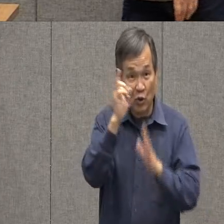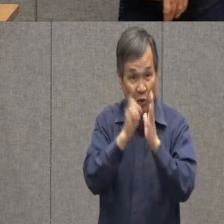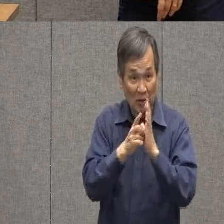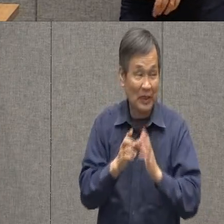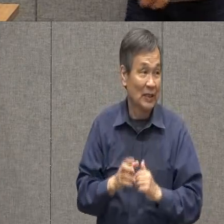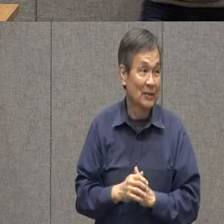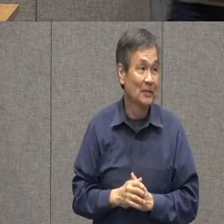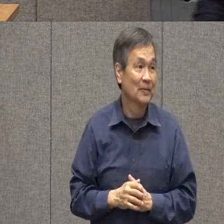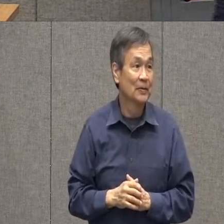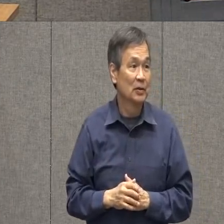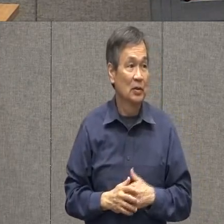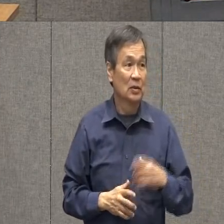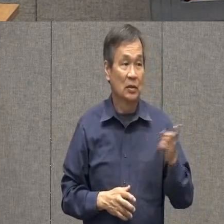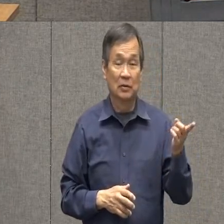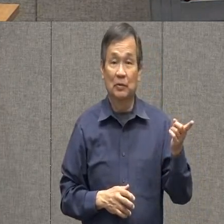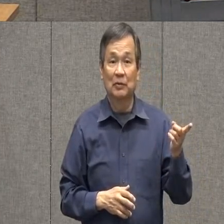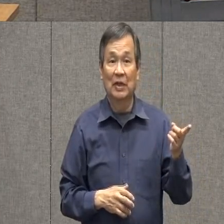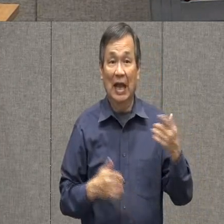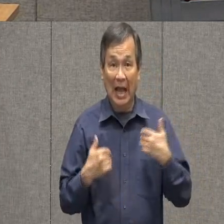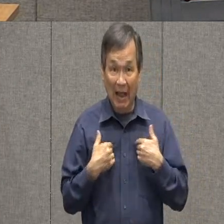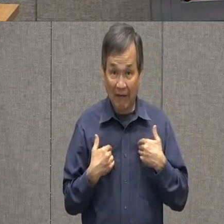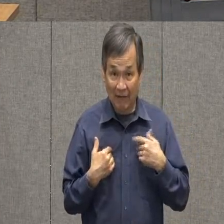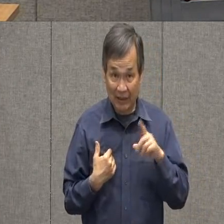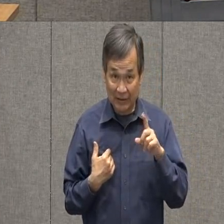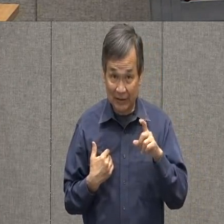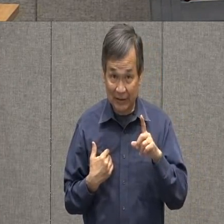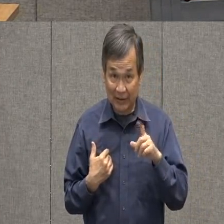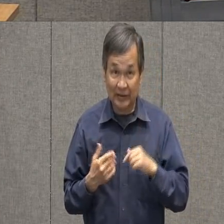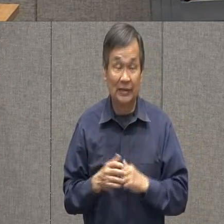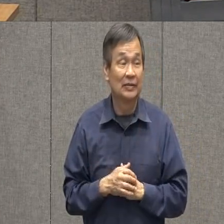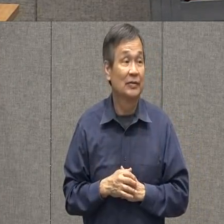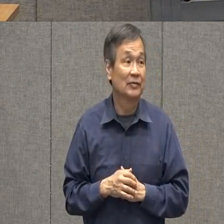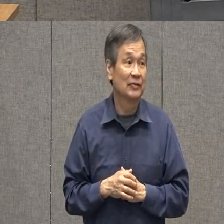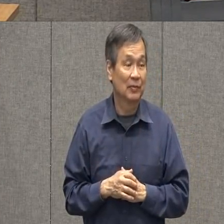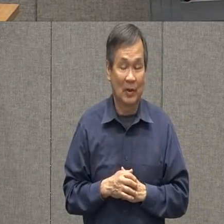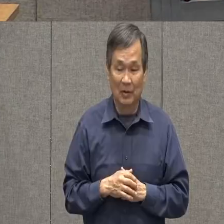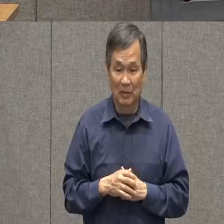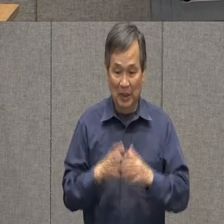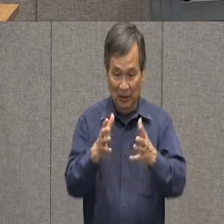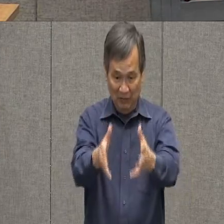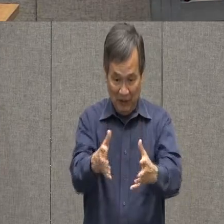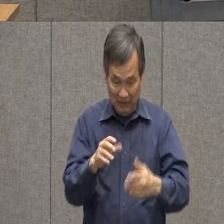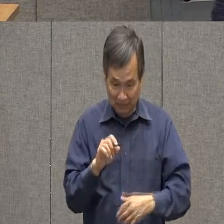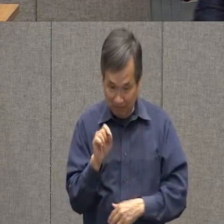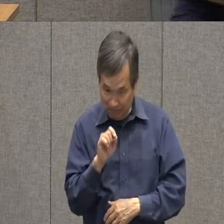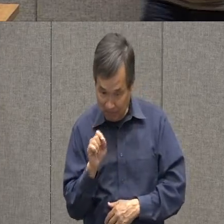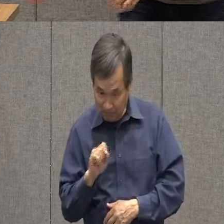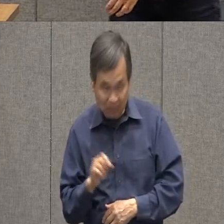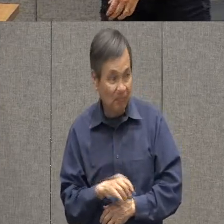Maybe you have an action figure you can bend it and put it in front of you and draw that.